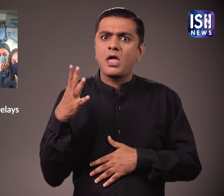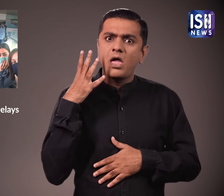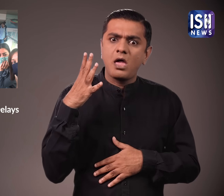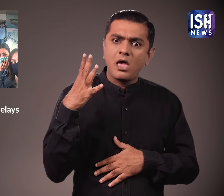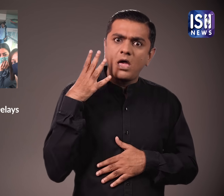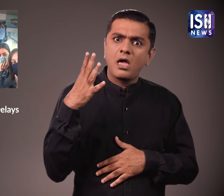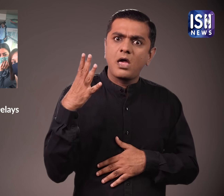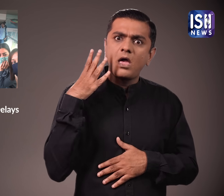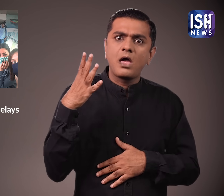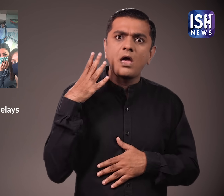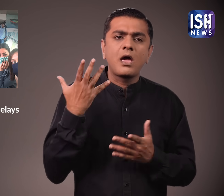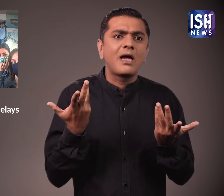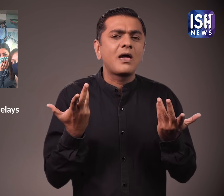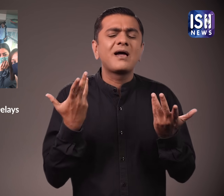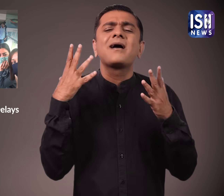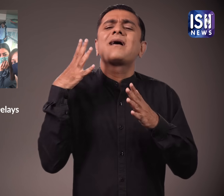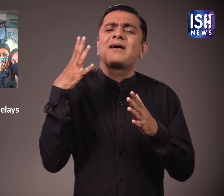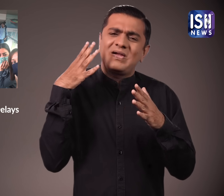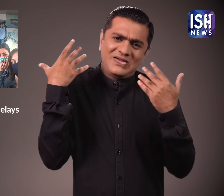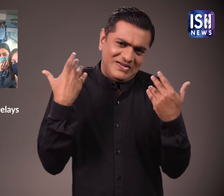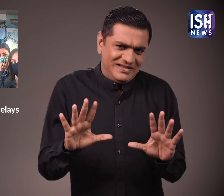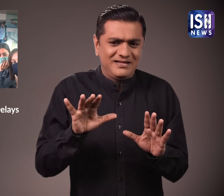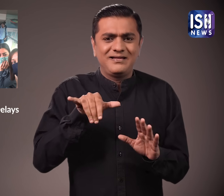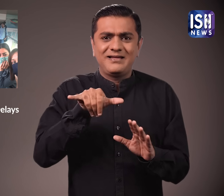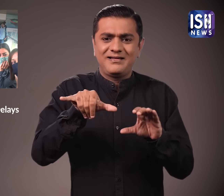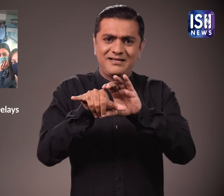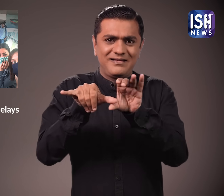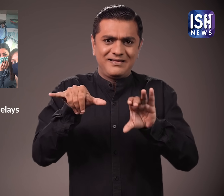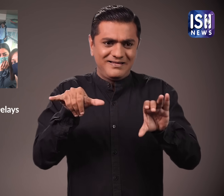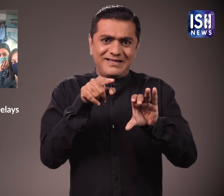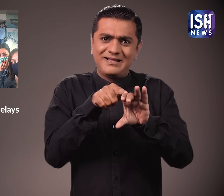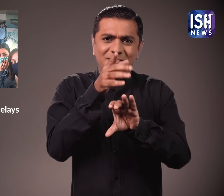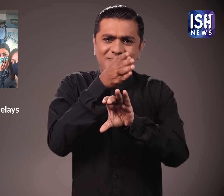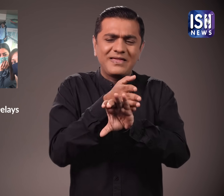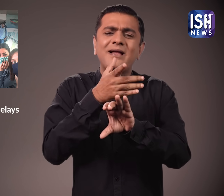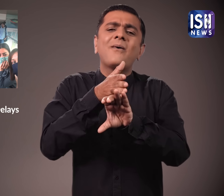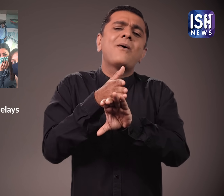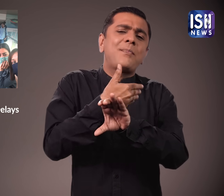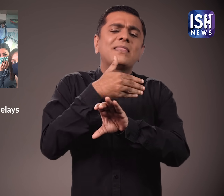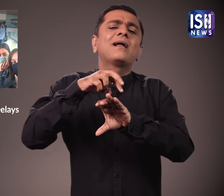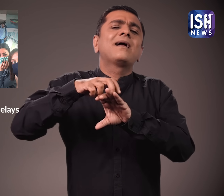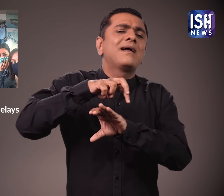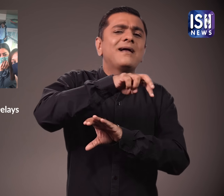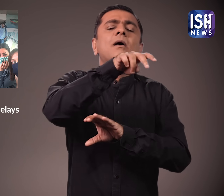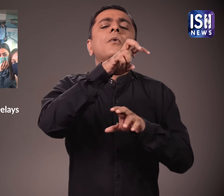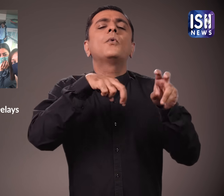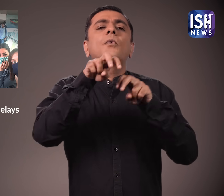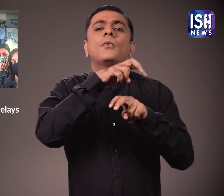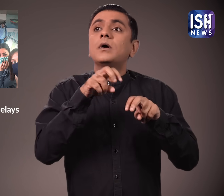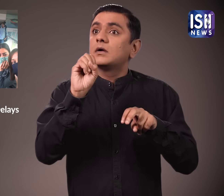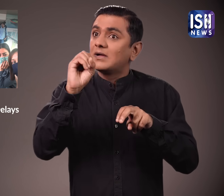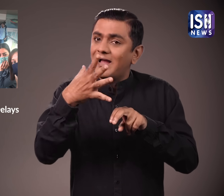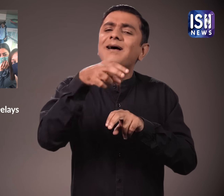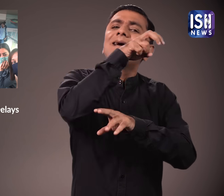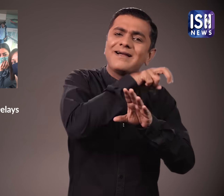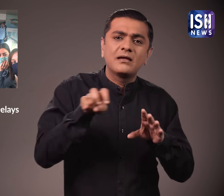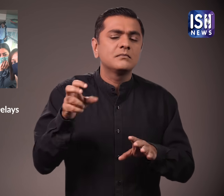The passengers had to wait for a long time and were not even allowed return to the airport gate and return when the boarding started.